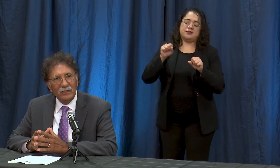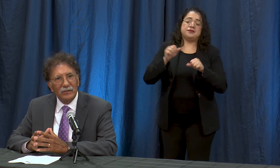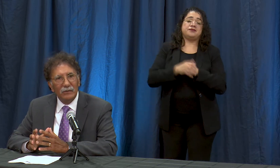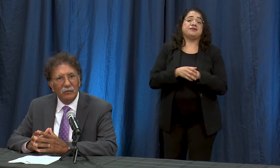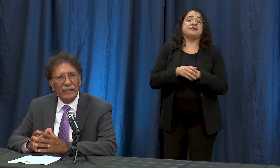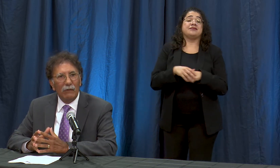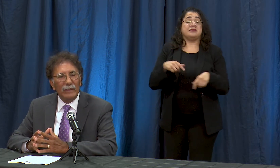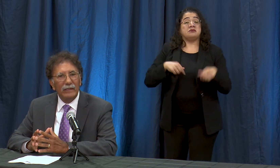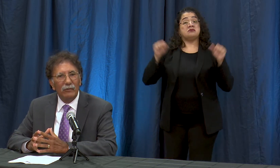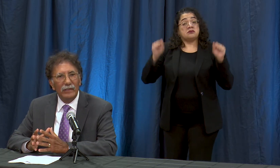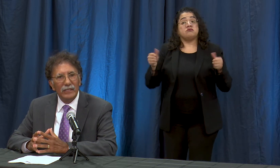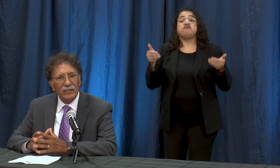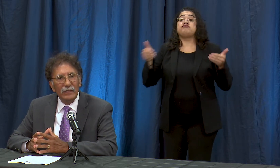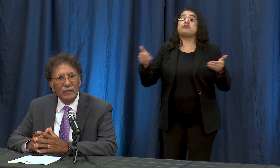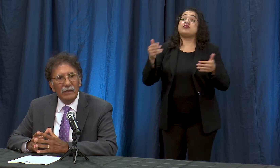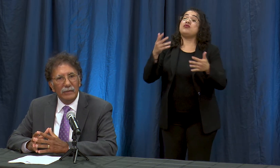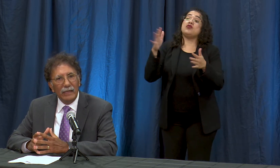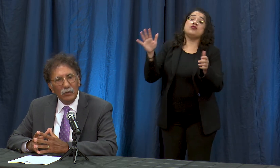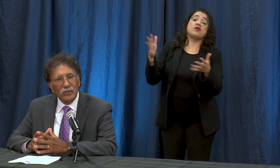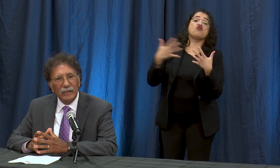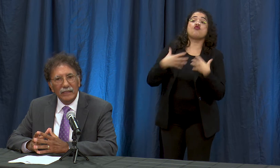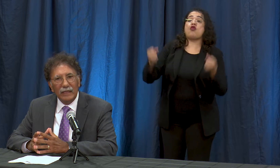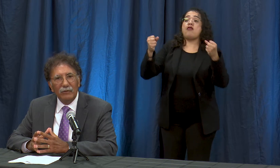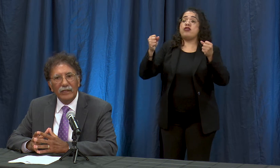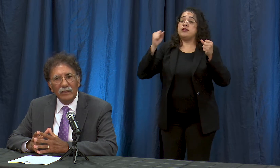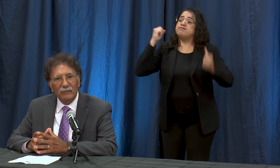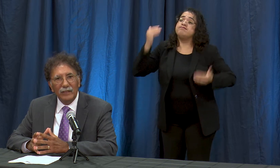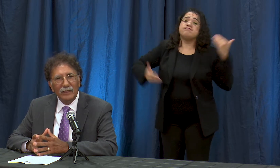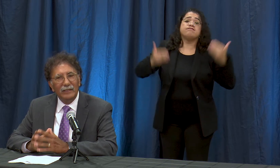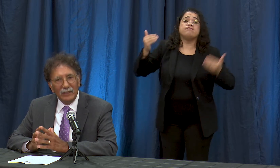terms of when that recovery is but I will say that I'm very confident there